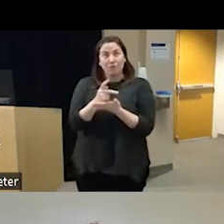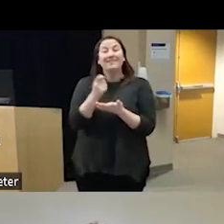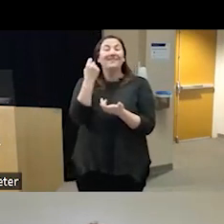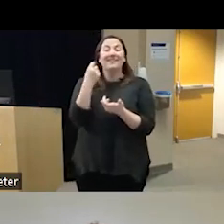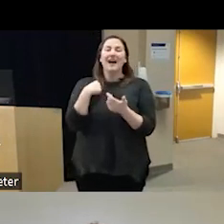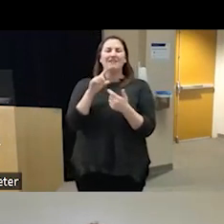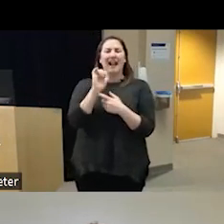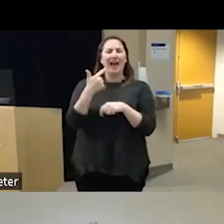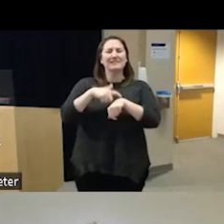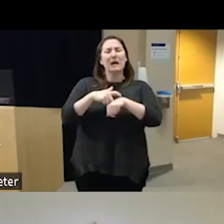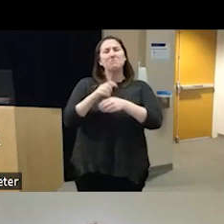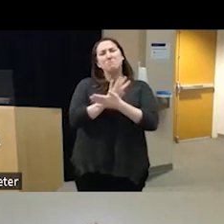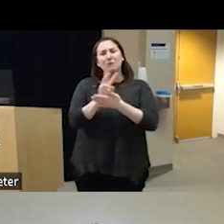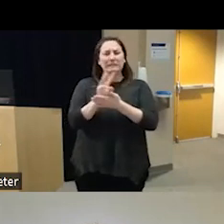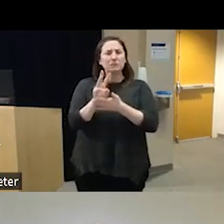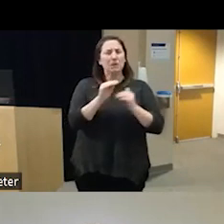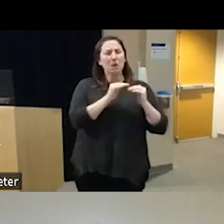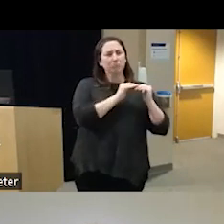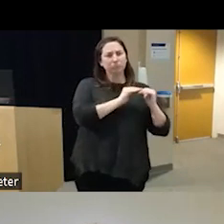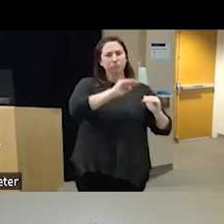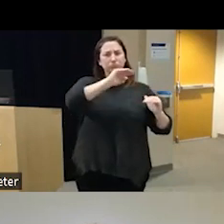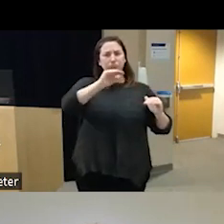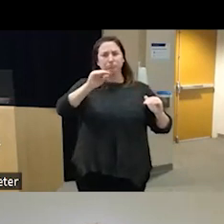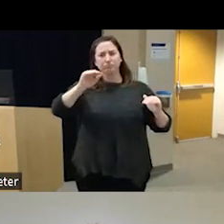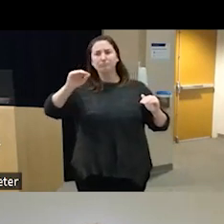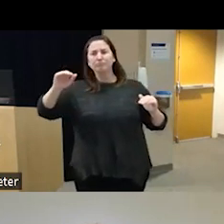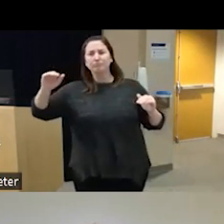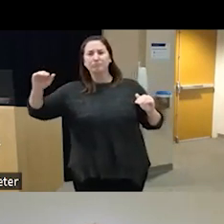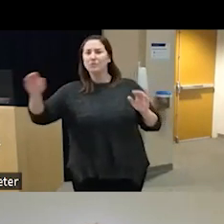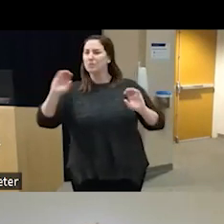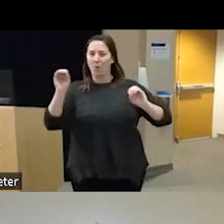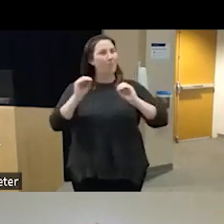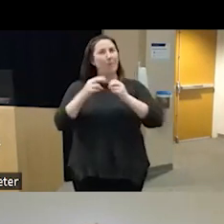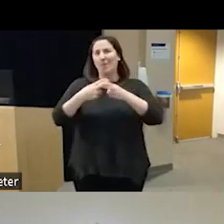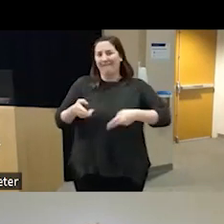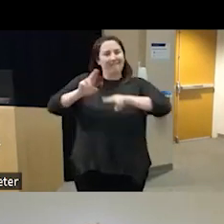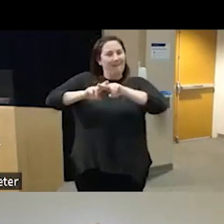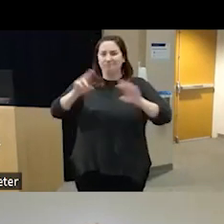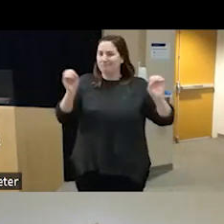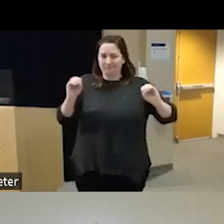of four to six weeks almost sealing the deal. No further weight gain were the lanzapine over six months.